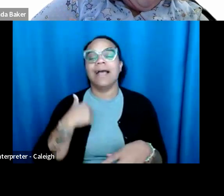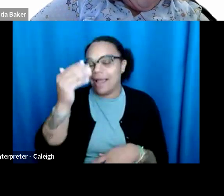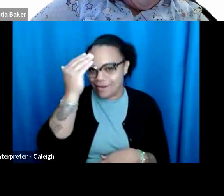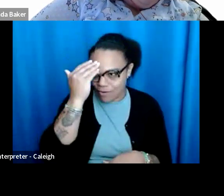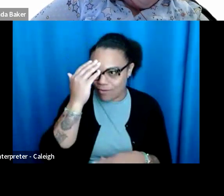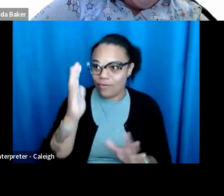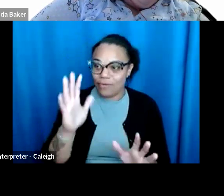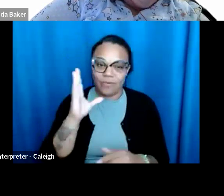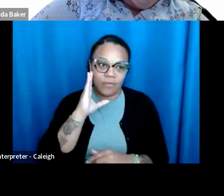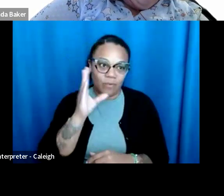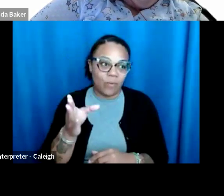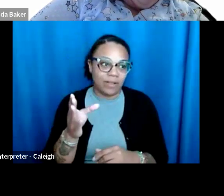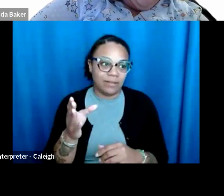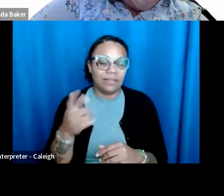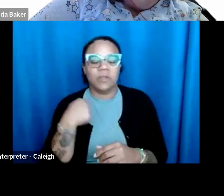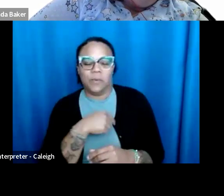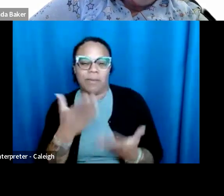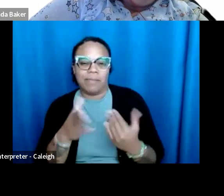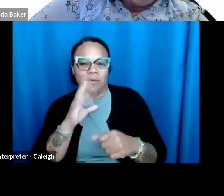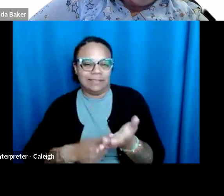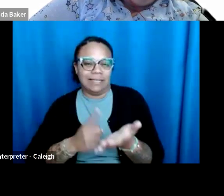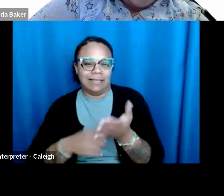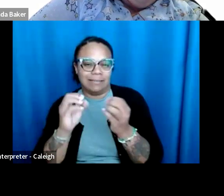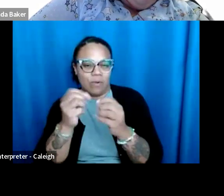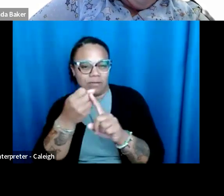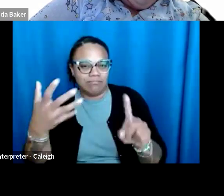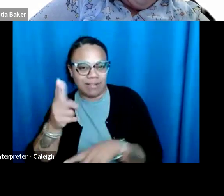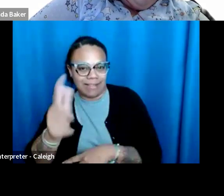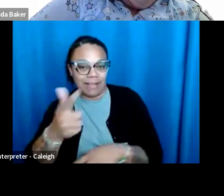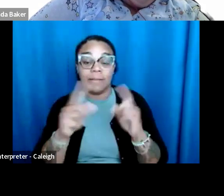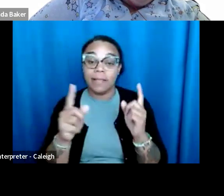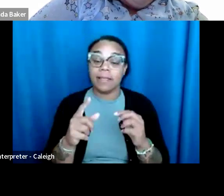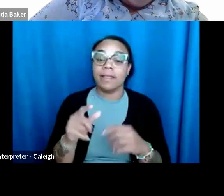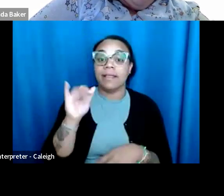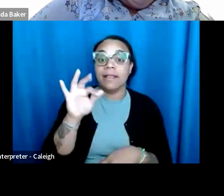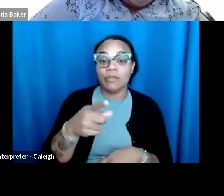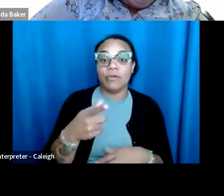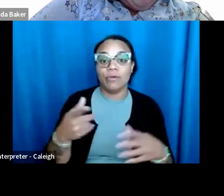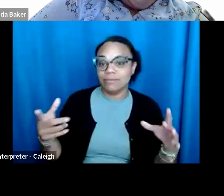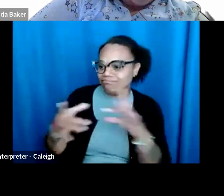We'll probably touch on this more later, but having people with... Other people with disabilities in your life